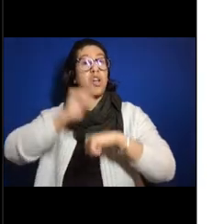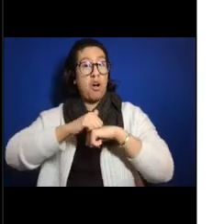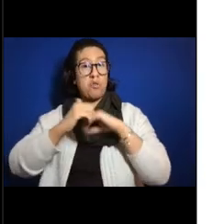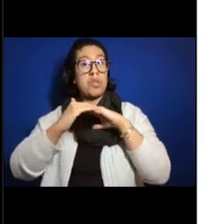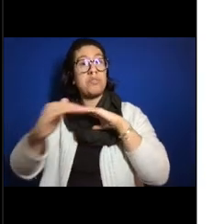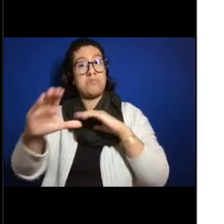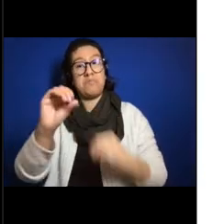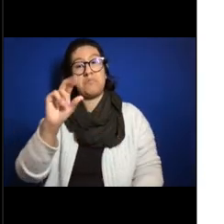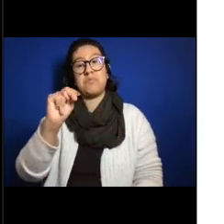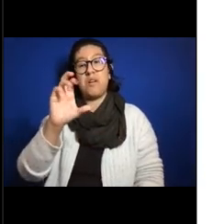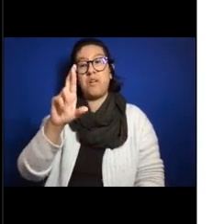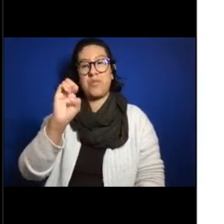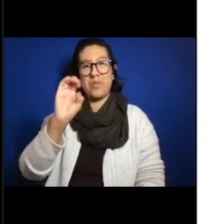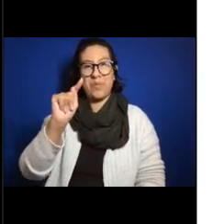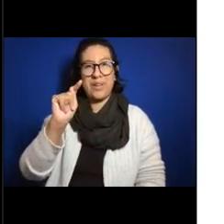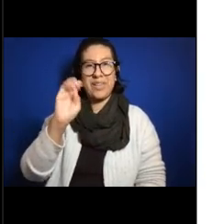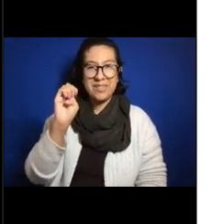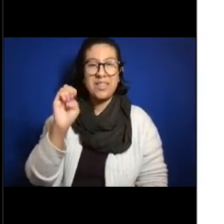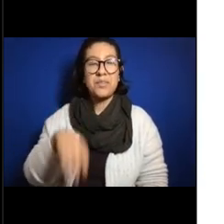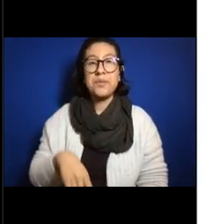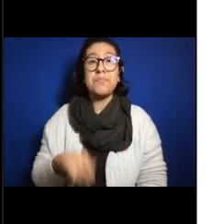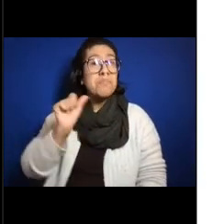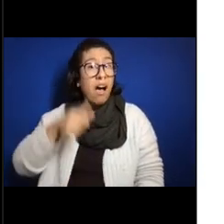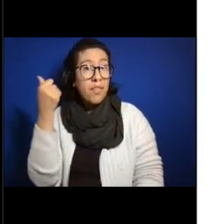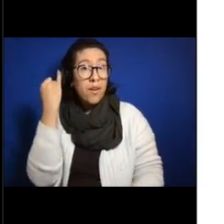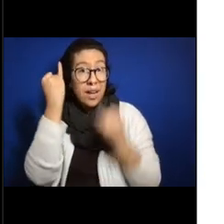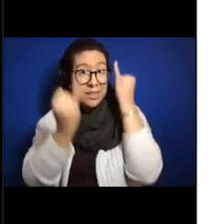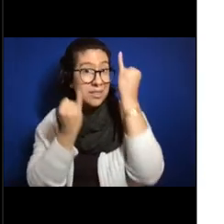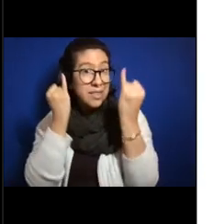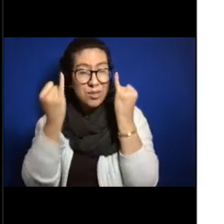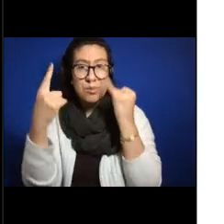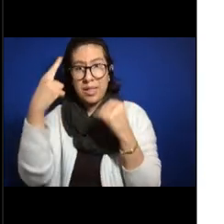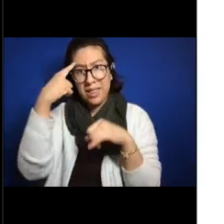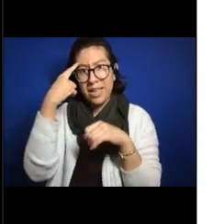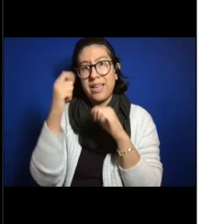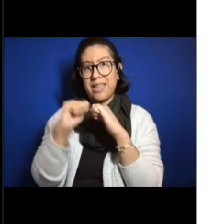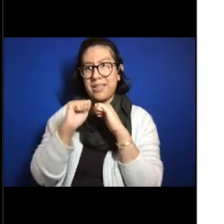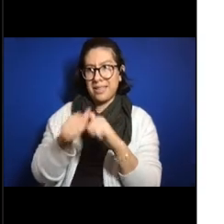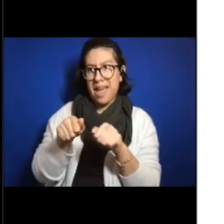people are giving us ideas on materials. Any other ideas on what you can do as modification.